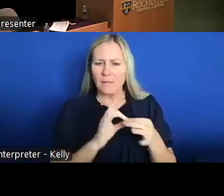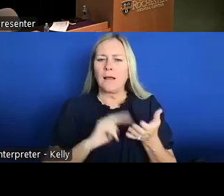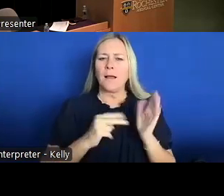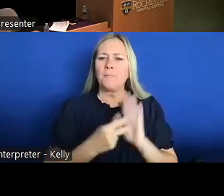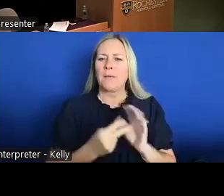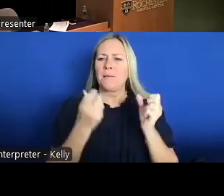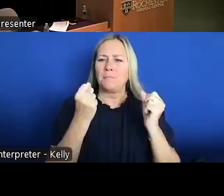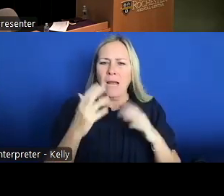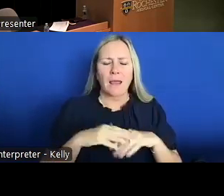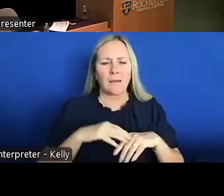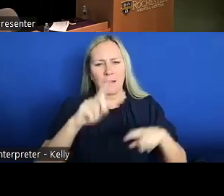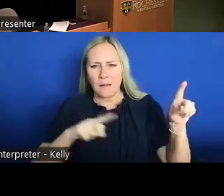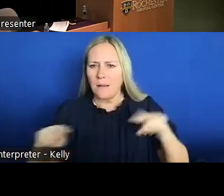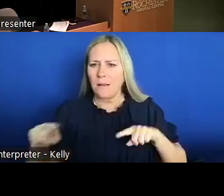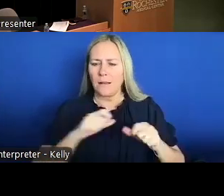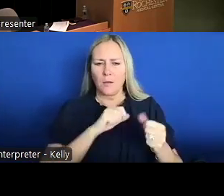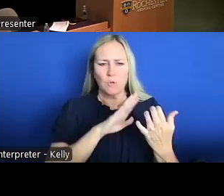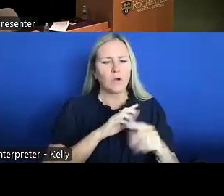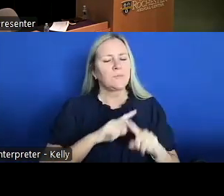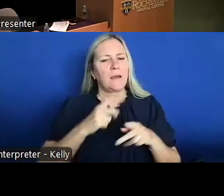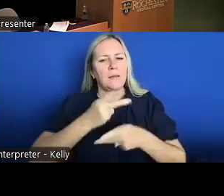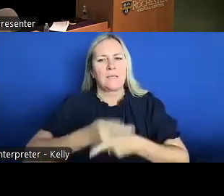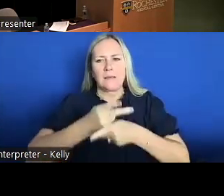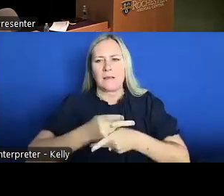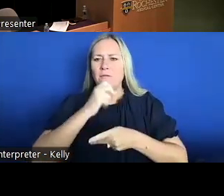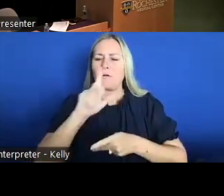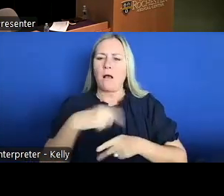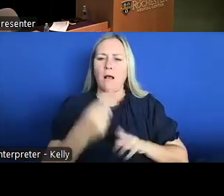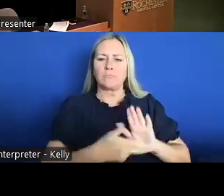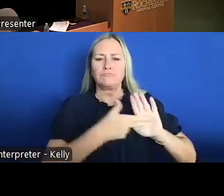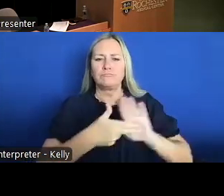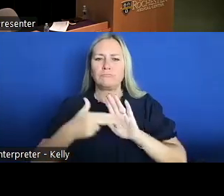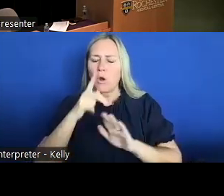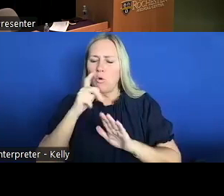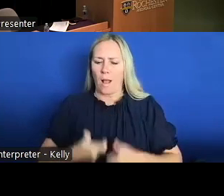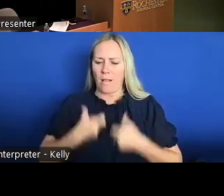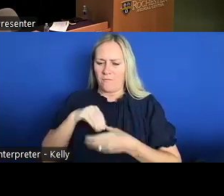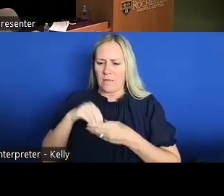but to be careful about stereotypes it isn't only who's in the household is who are the important